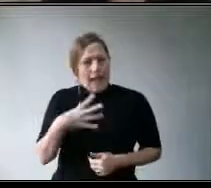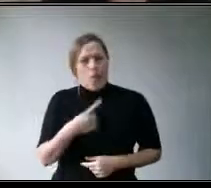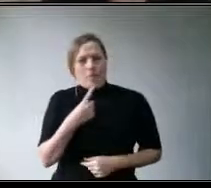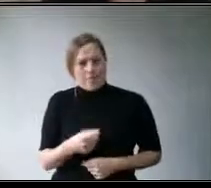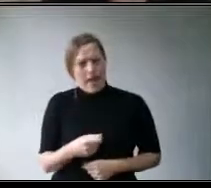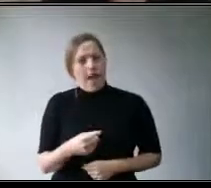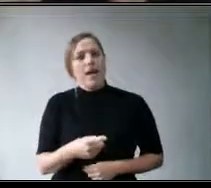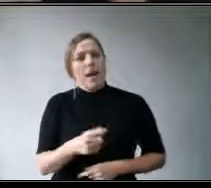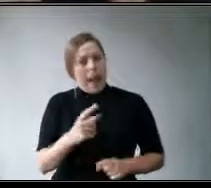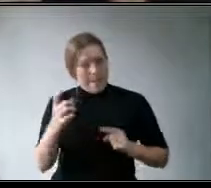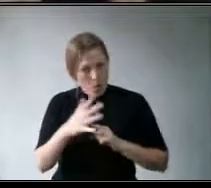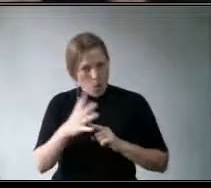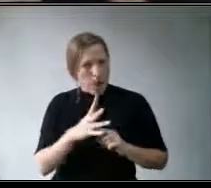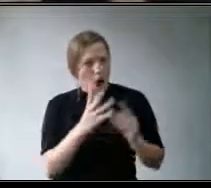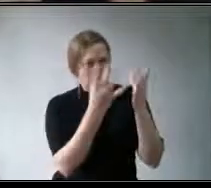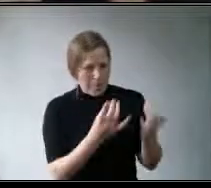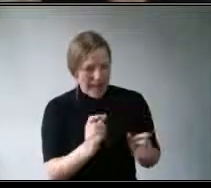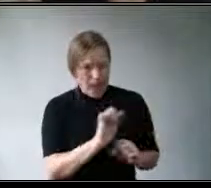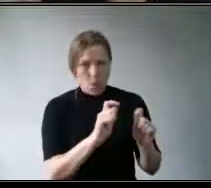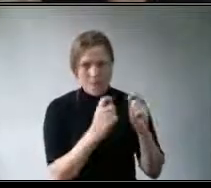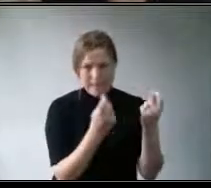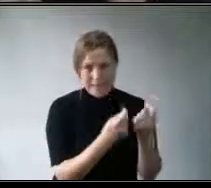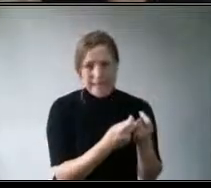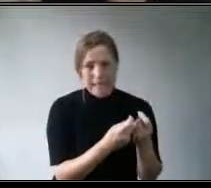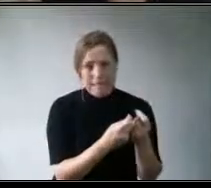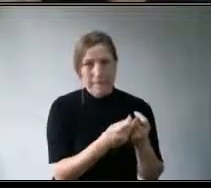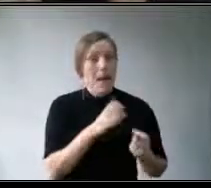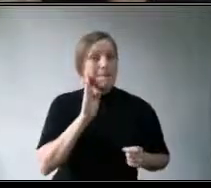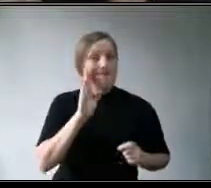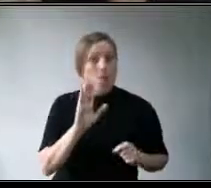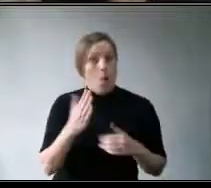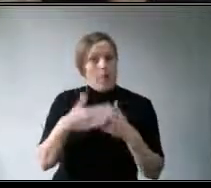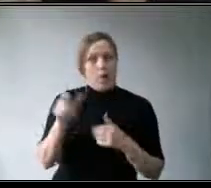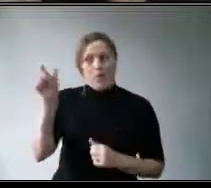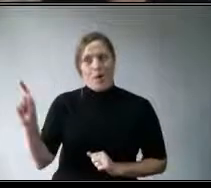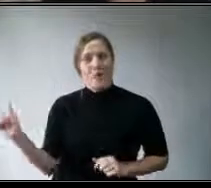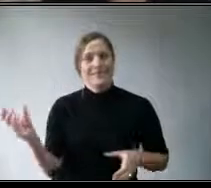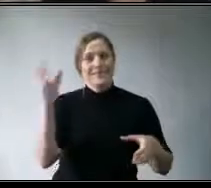conversation and making sure the intern has has an advocate or a support person that they can